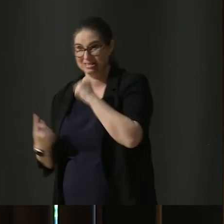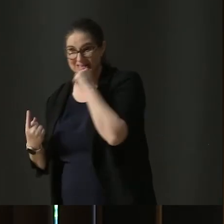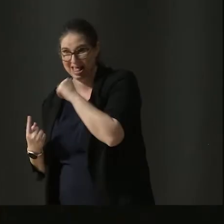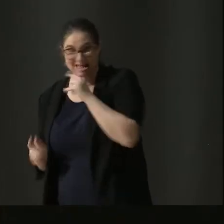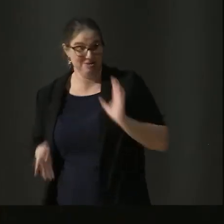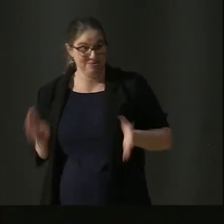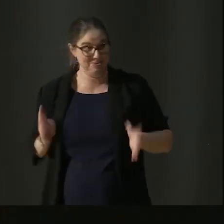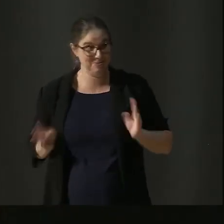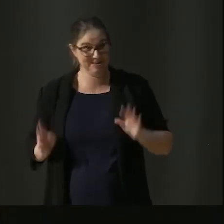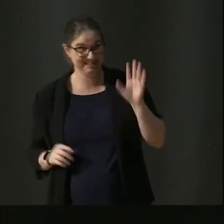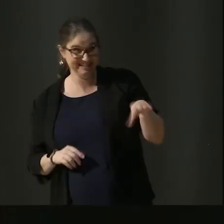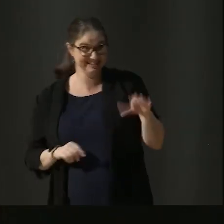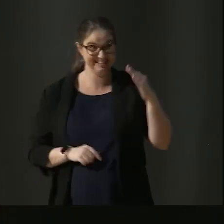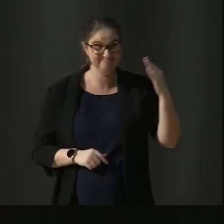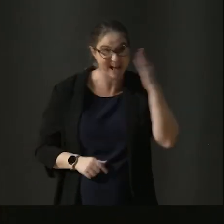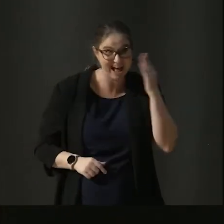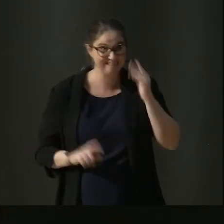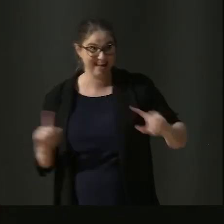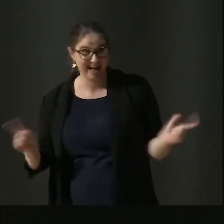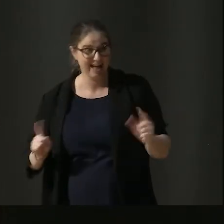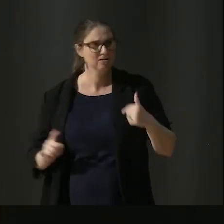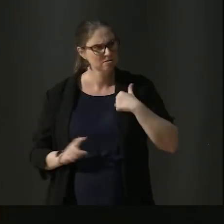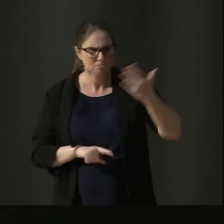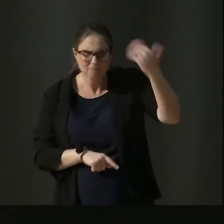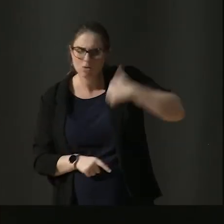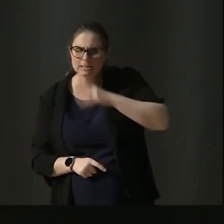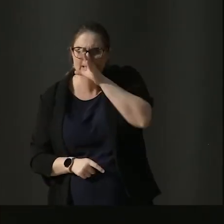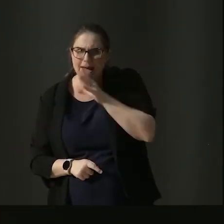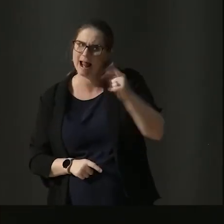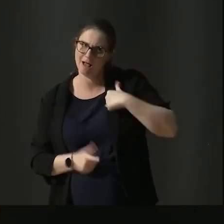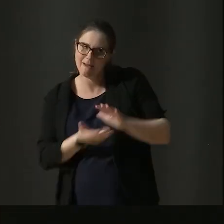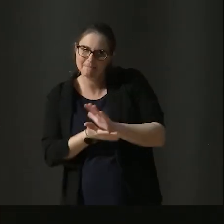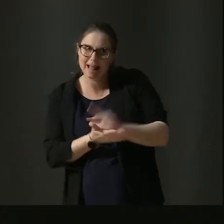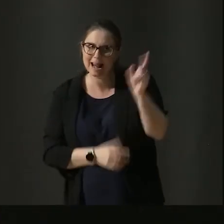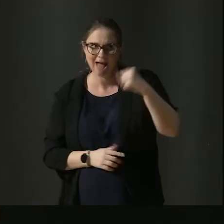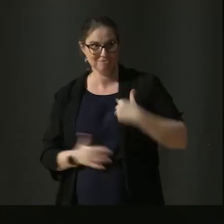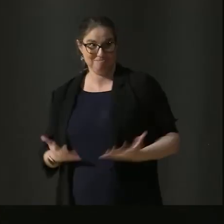He said, Oh, mom, I was sad. Now I’m happier. I’m playing again.